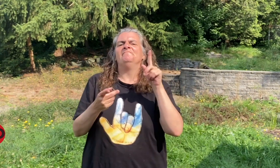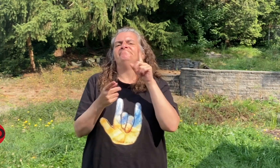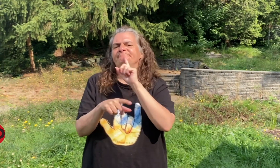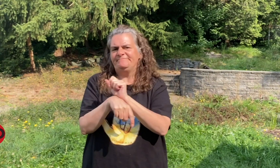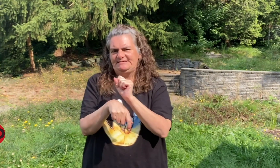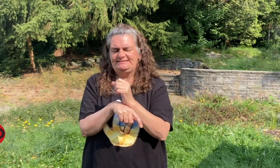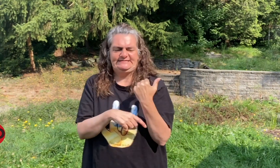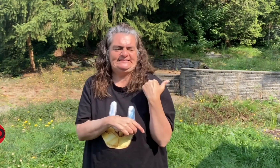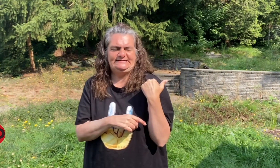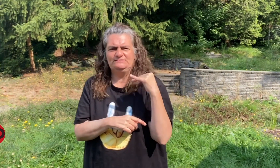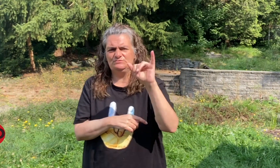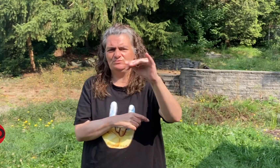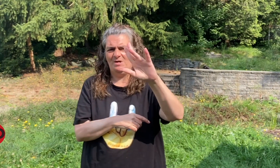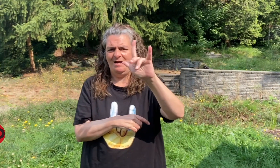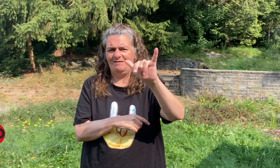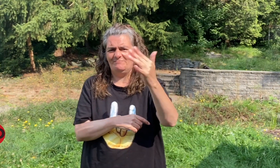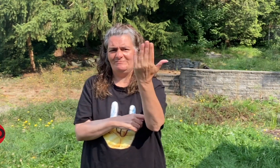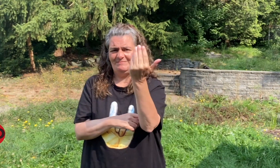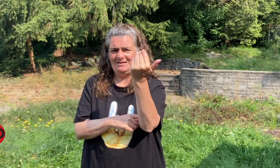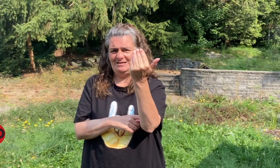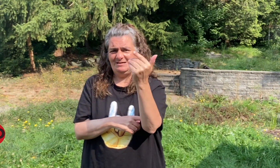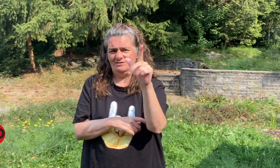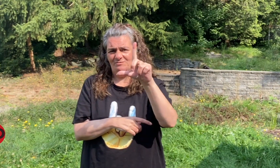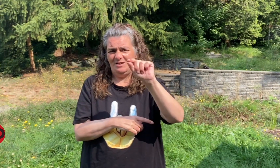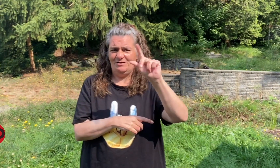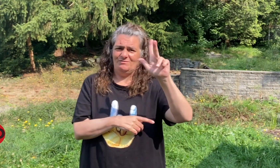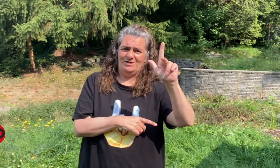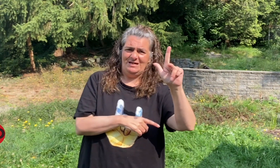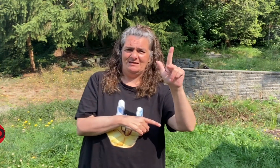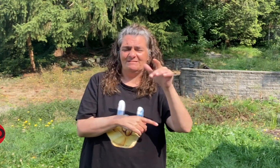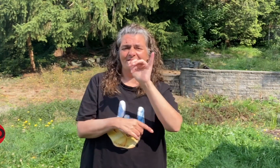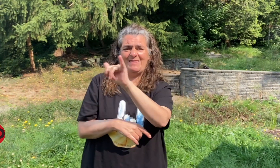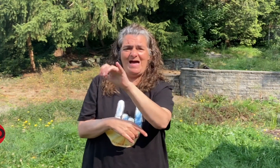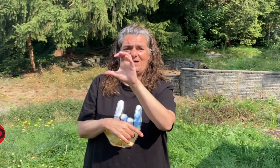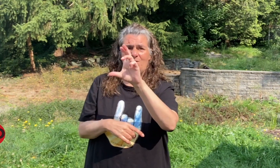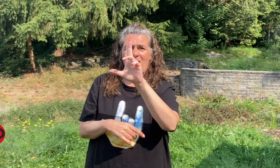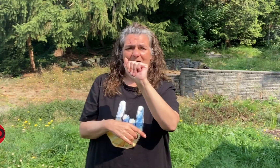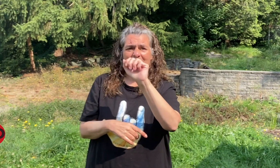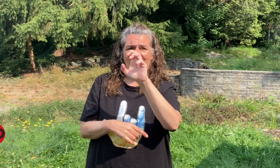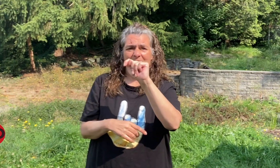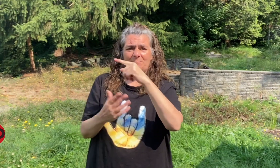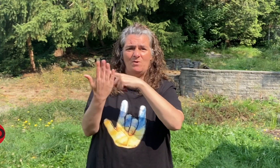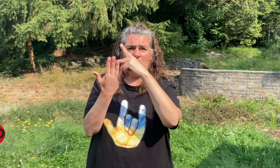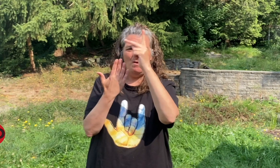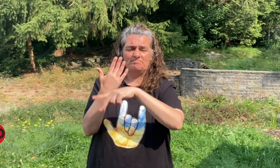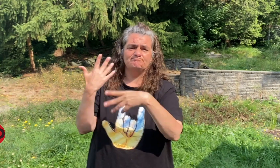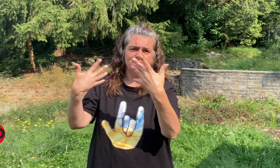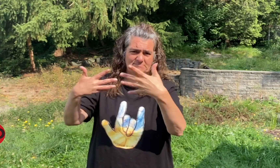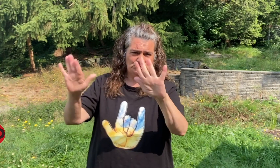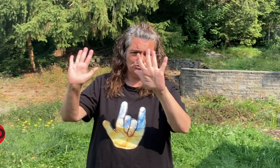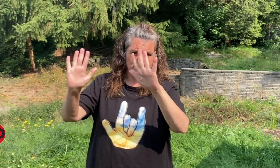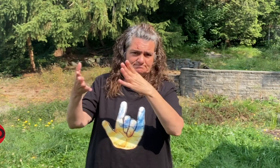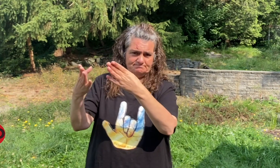is still going on. Then on July 15, 2023, the CUAET program officially